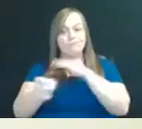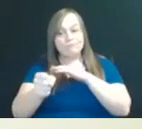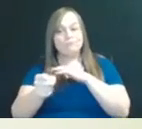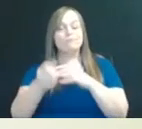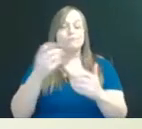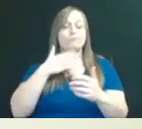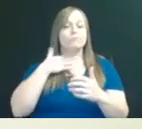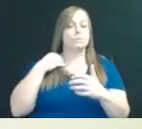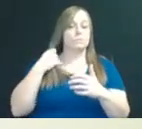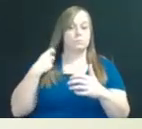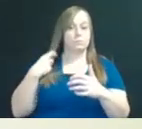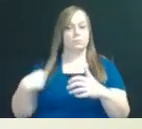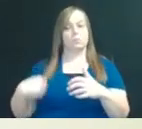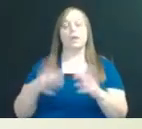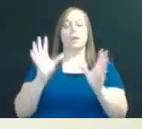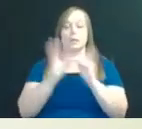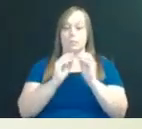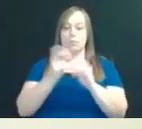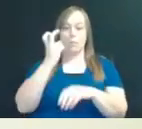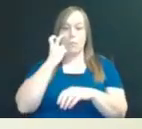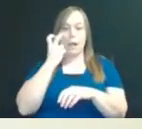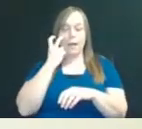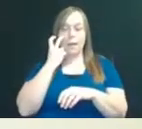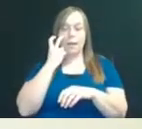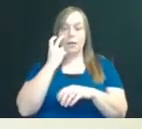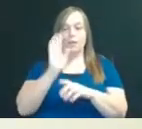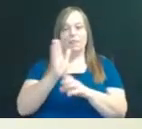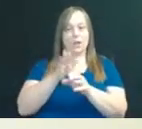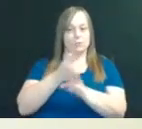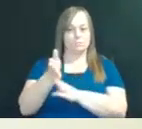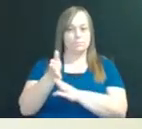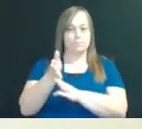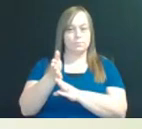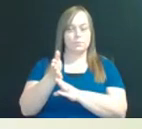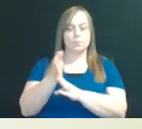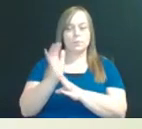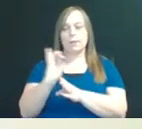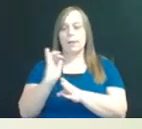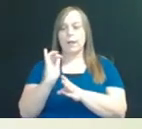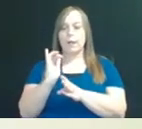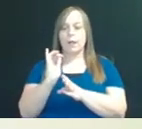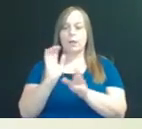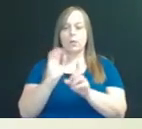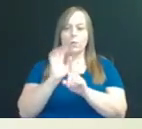And for the Commission for the Blind, this is kind of like their territory more things like orientation and mobility.